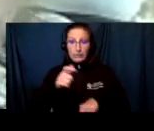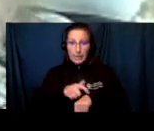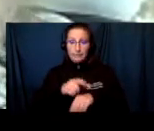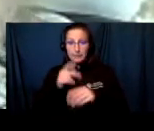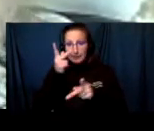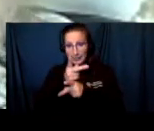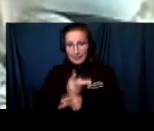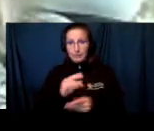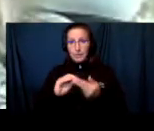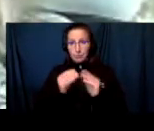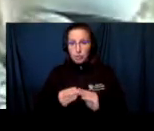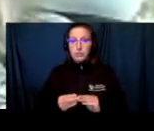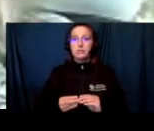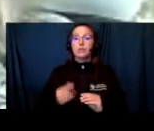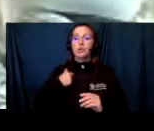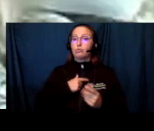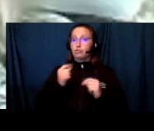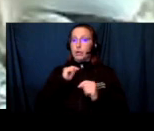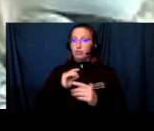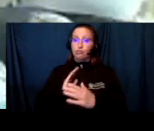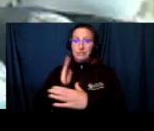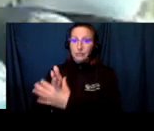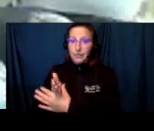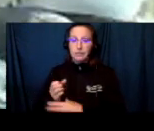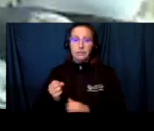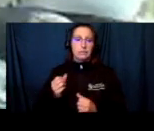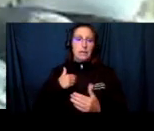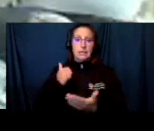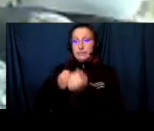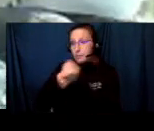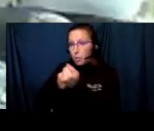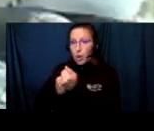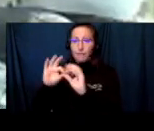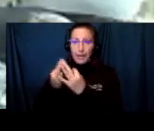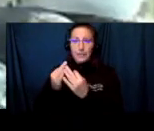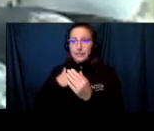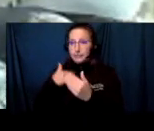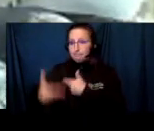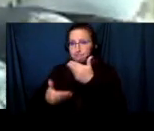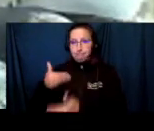do what we can to intervene and support families in getting through this process as quickly as